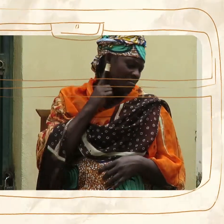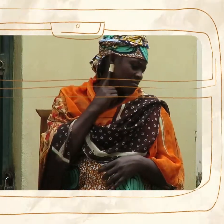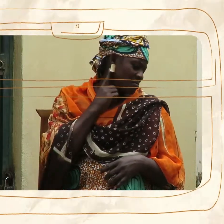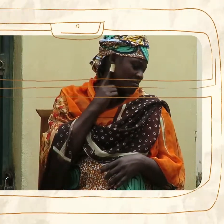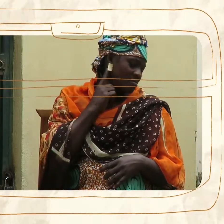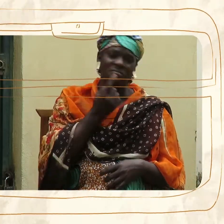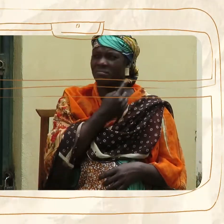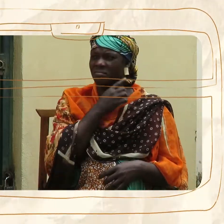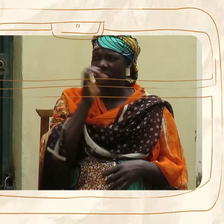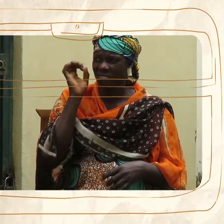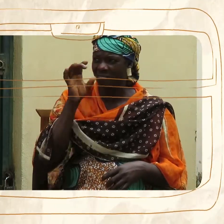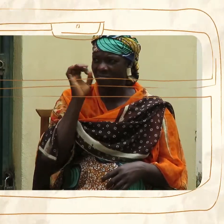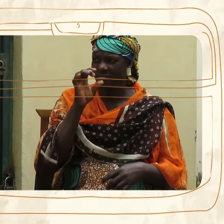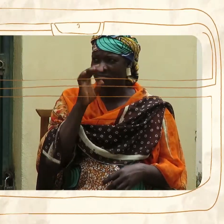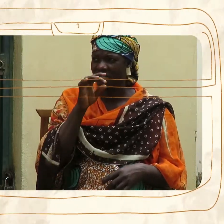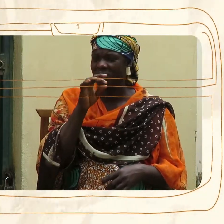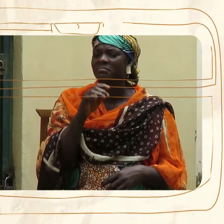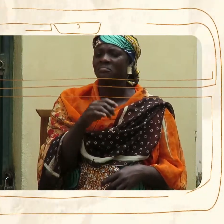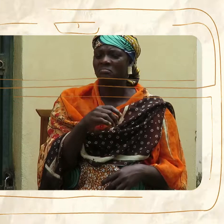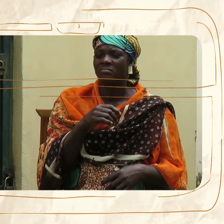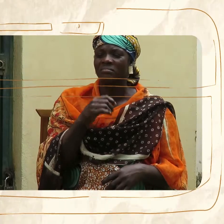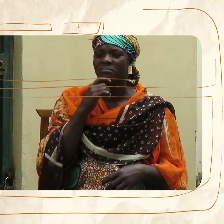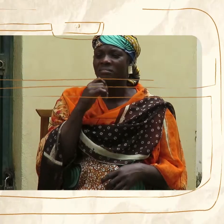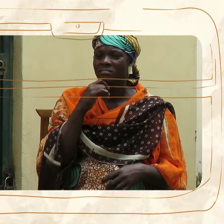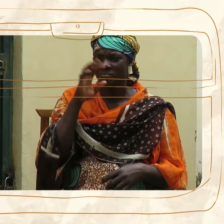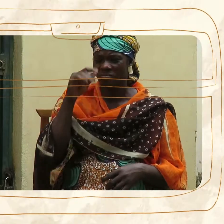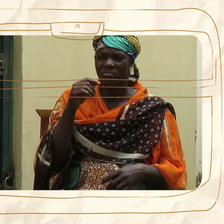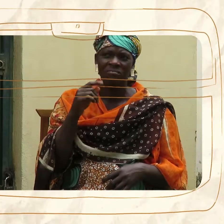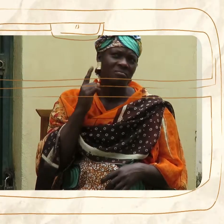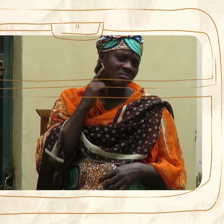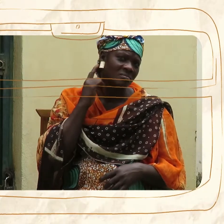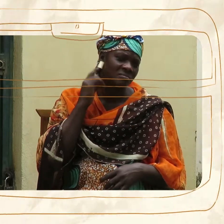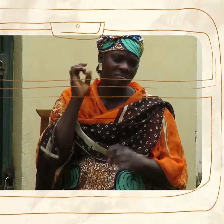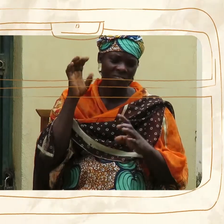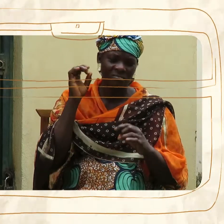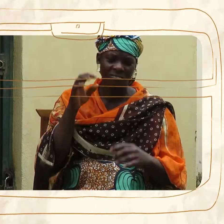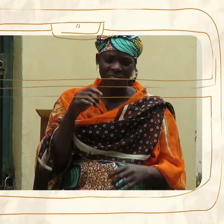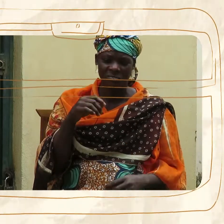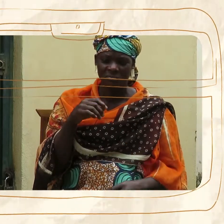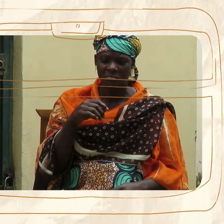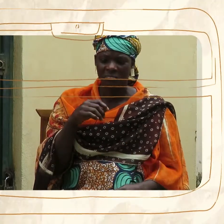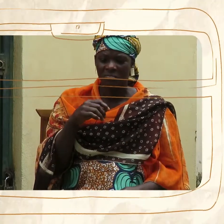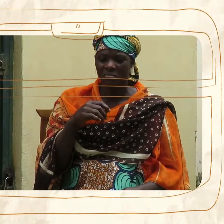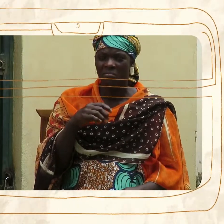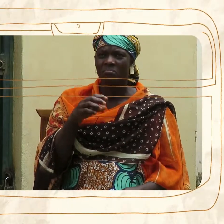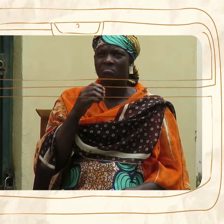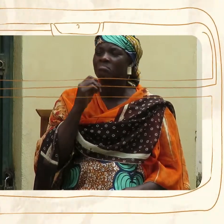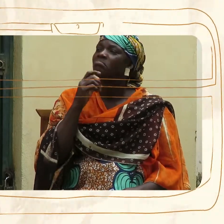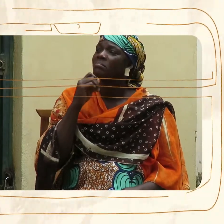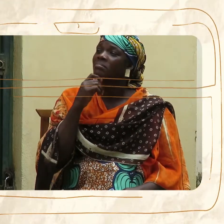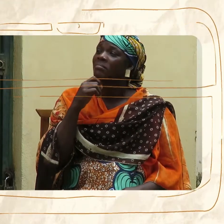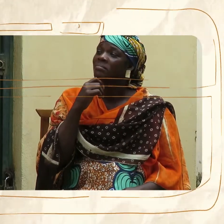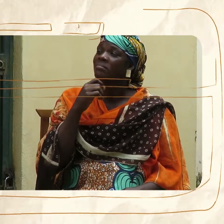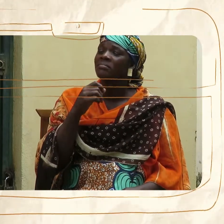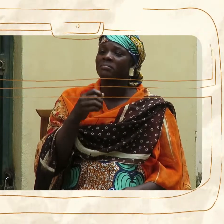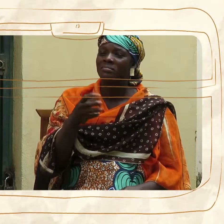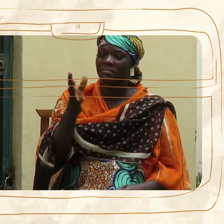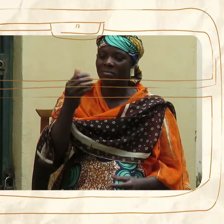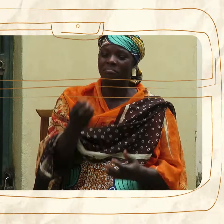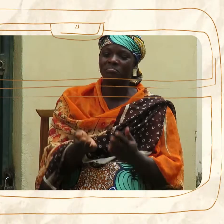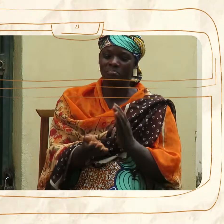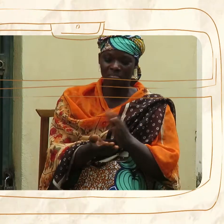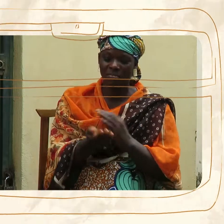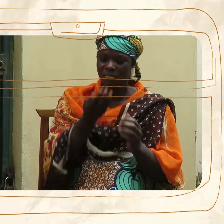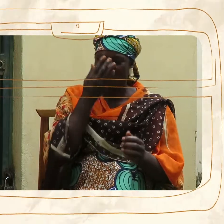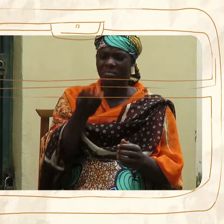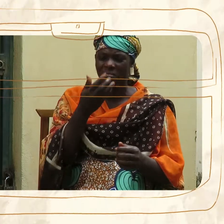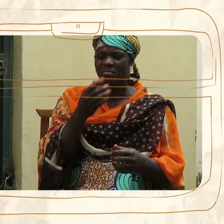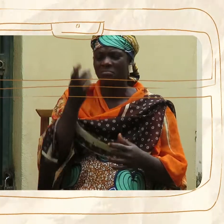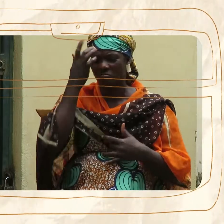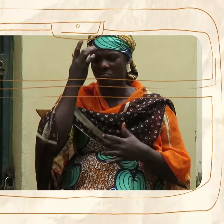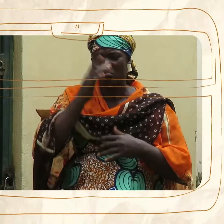are unable to use vocal communication because they are identified as deaf. They are not